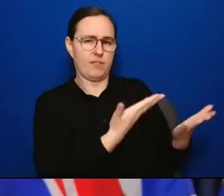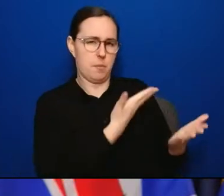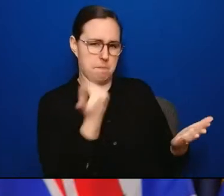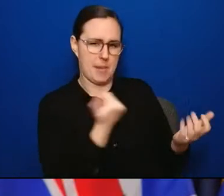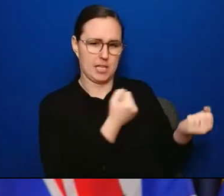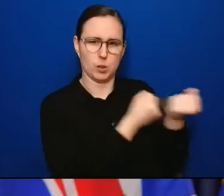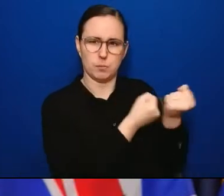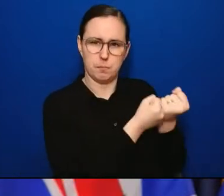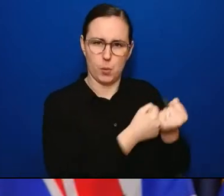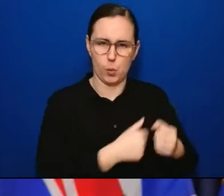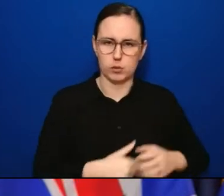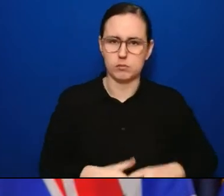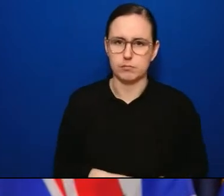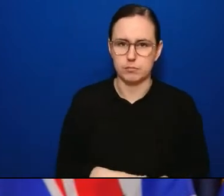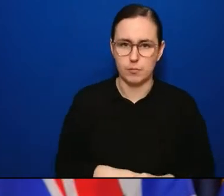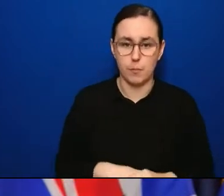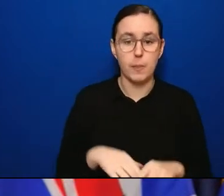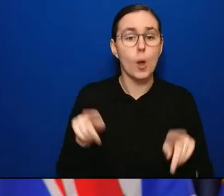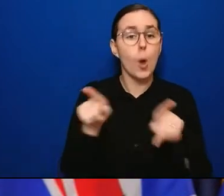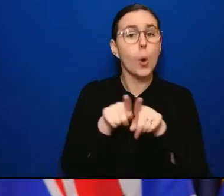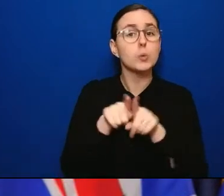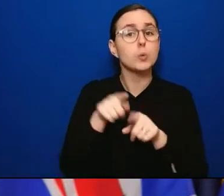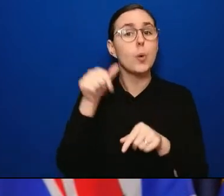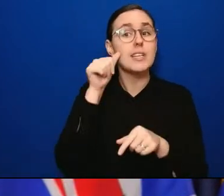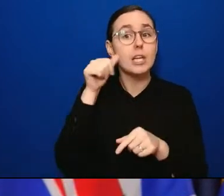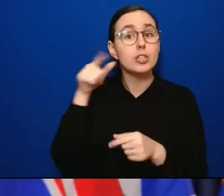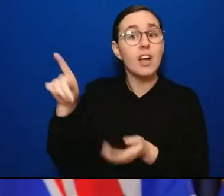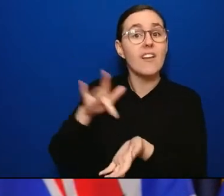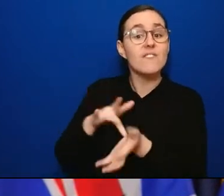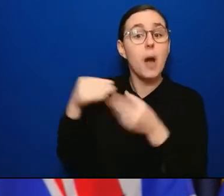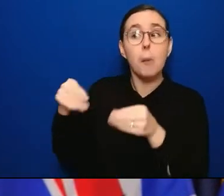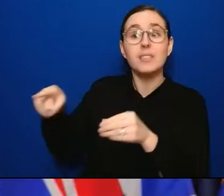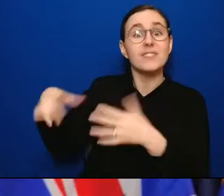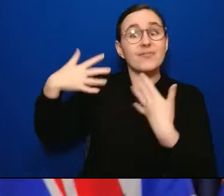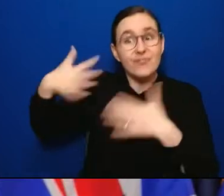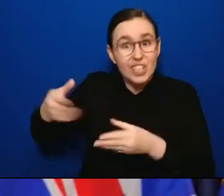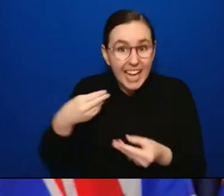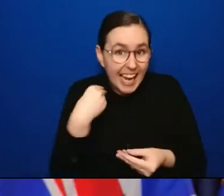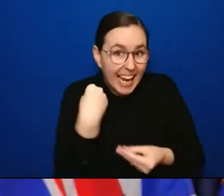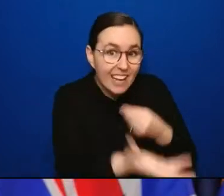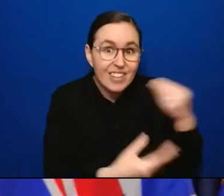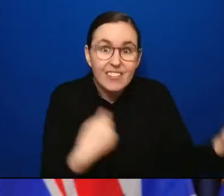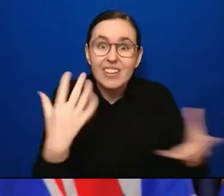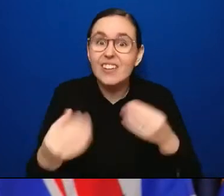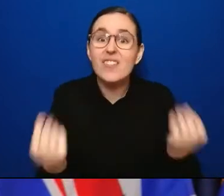yesterday afternoon pharmacies as of yesterday, end of day premises have delivered